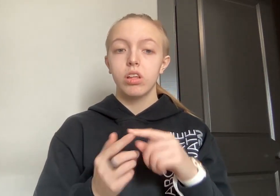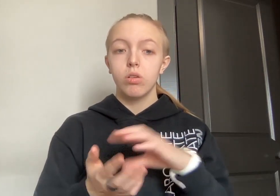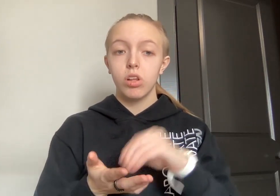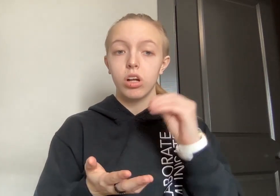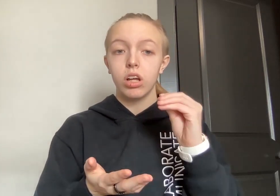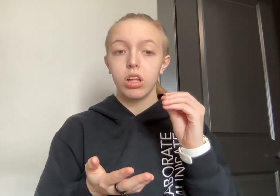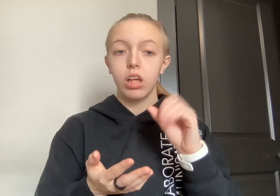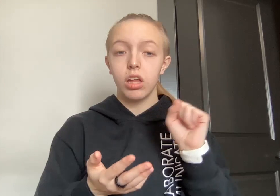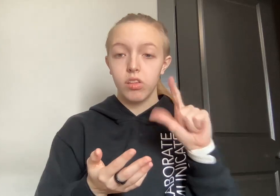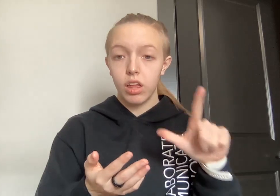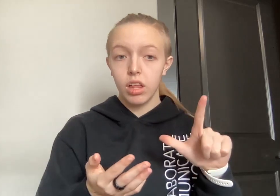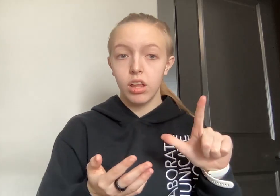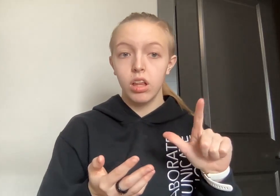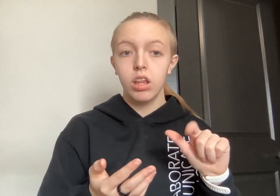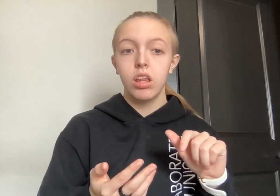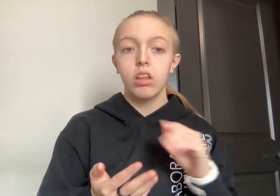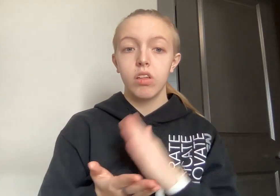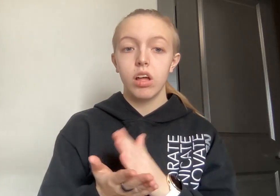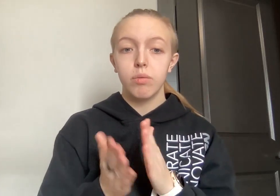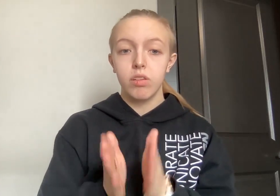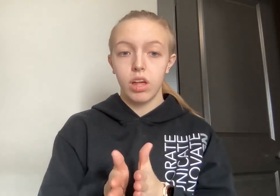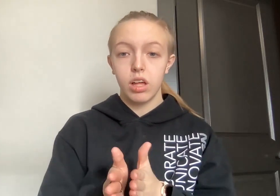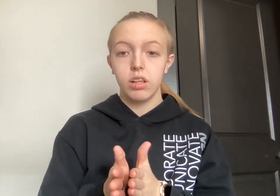learning ASL side by side